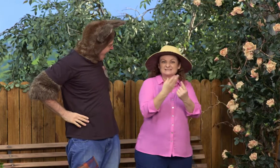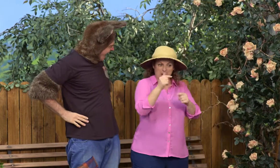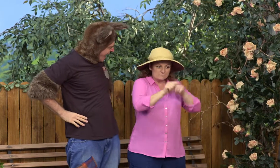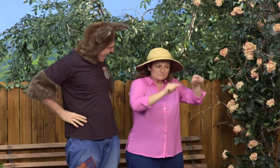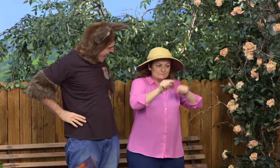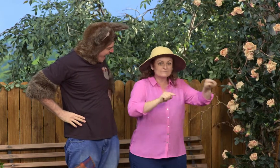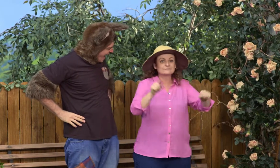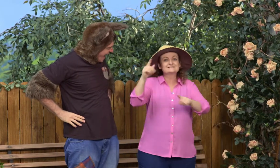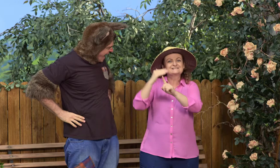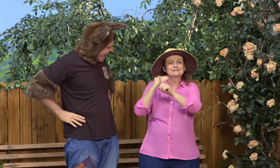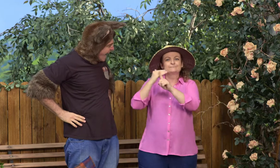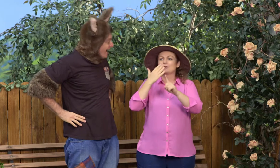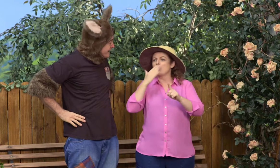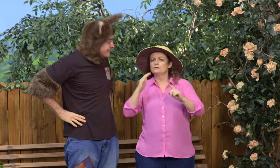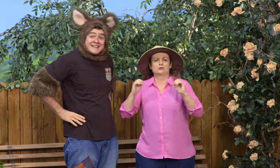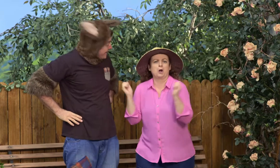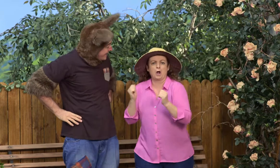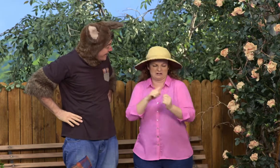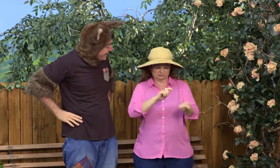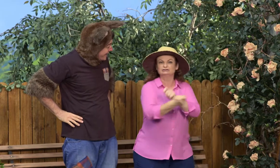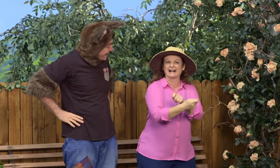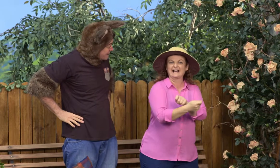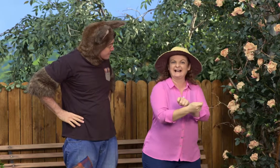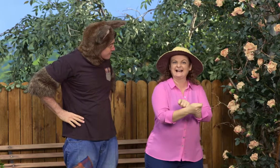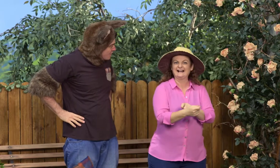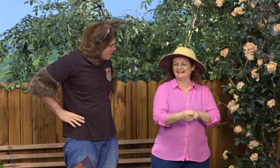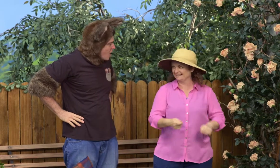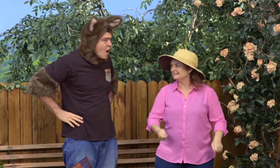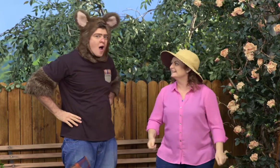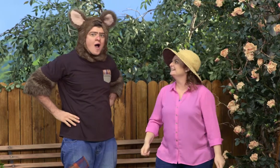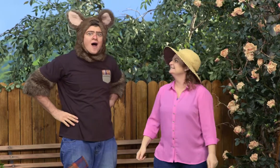We have learnt that some things can change when the temperature changes.